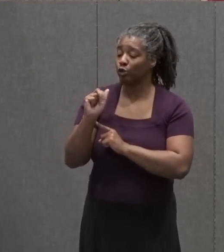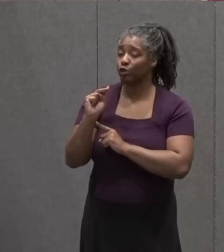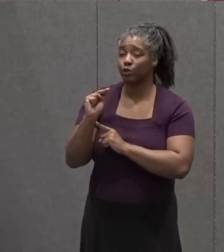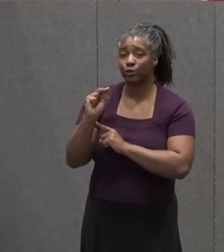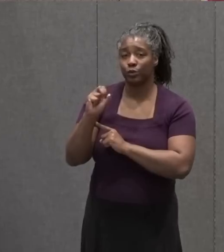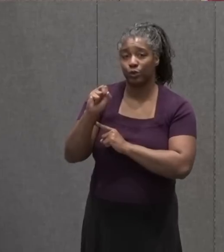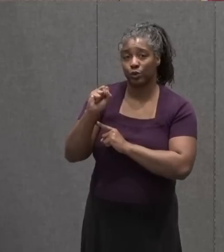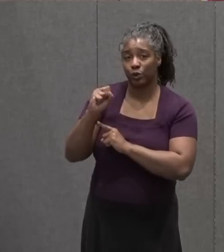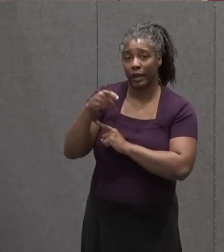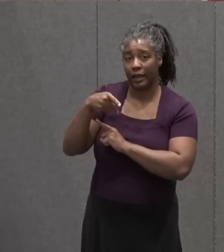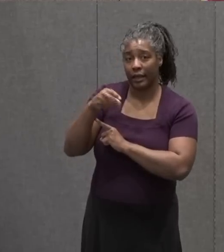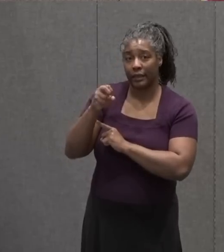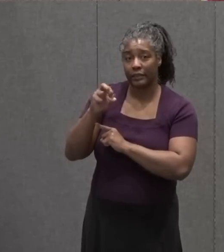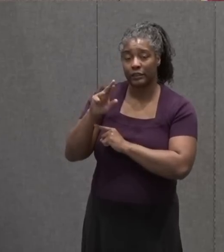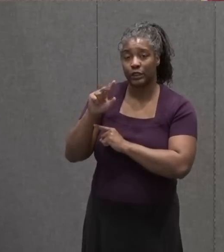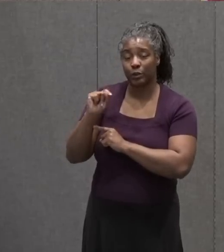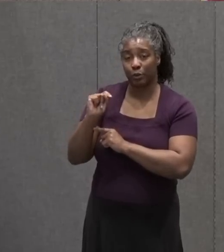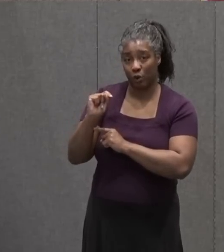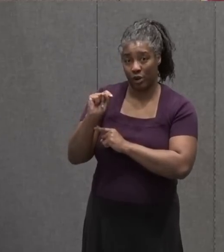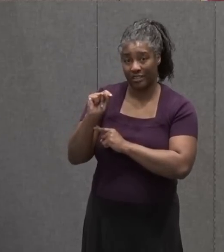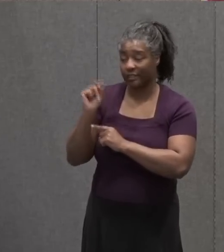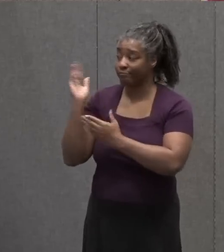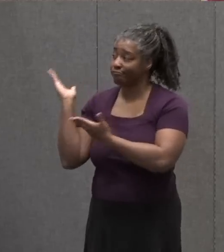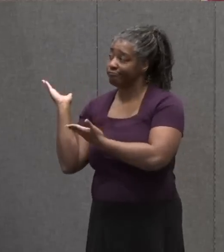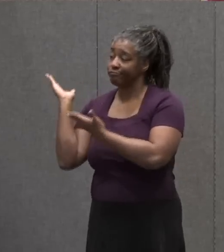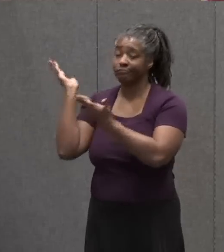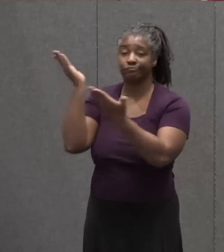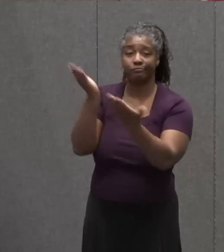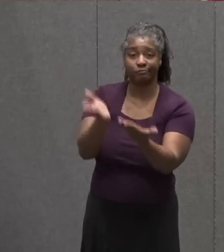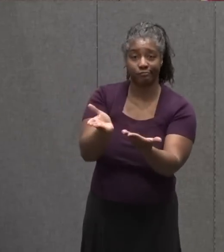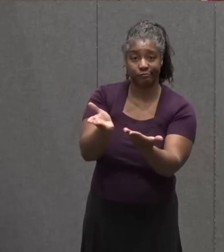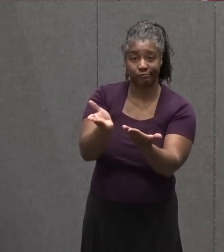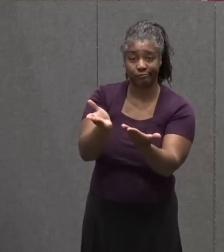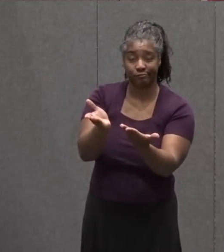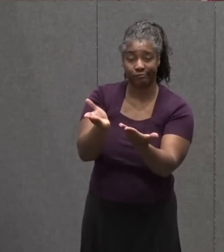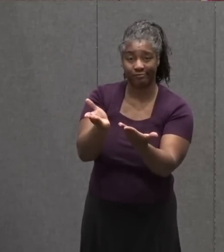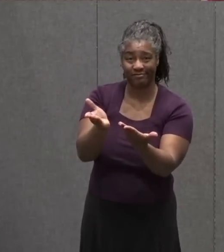This was right before Jerome lost all of his words.